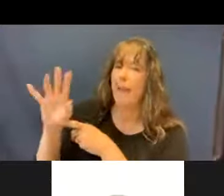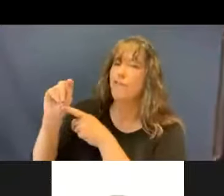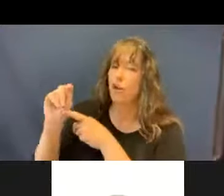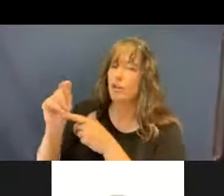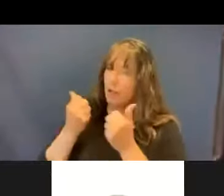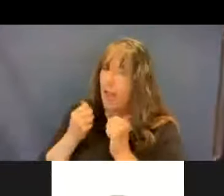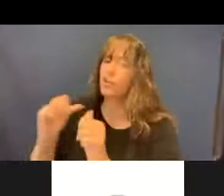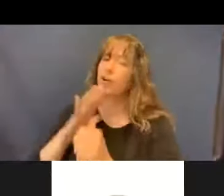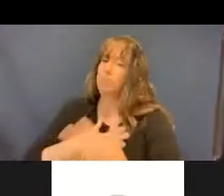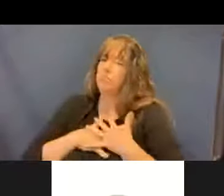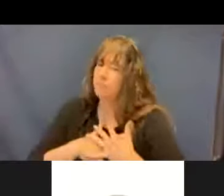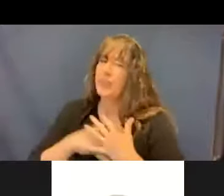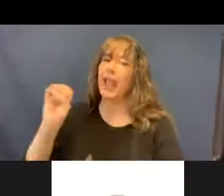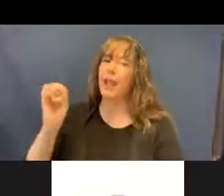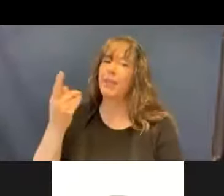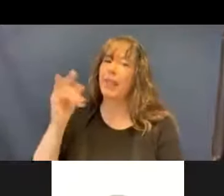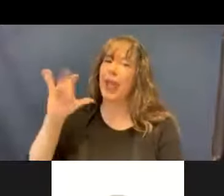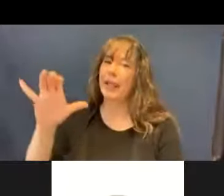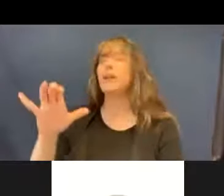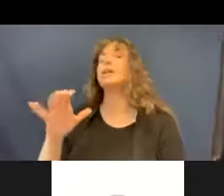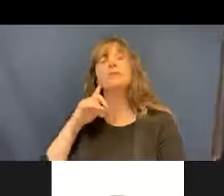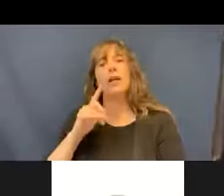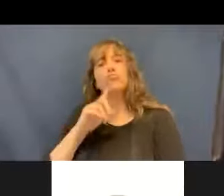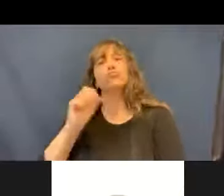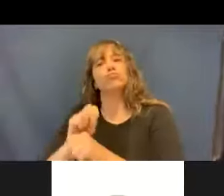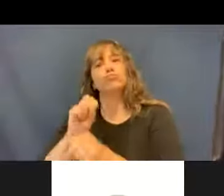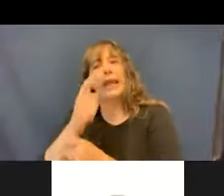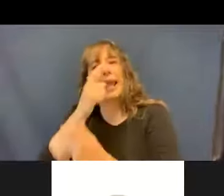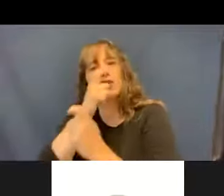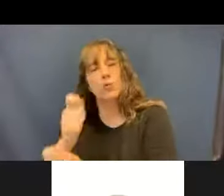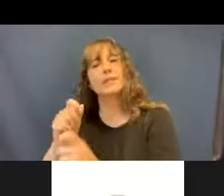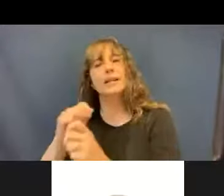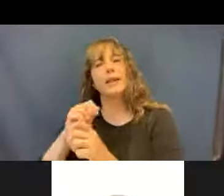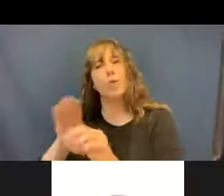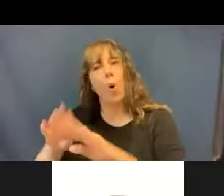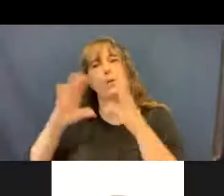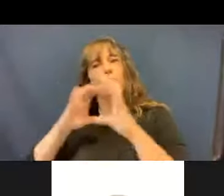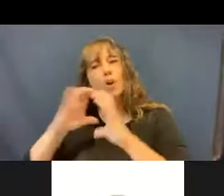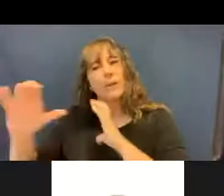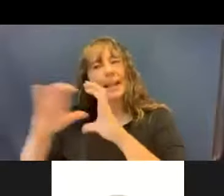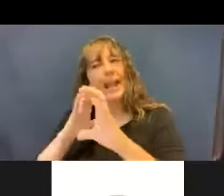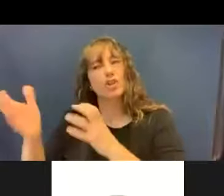that you have a genuine interest in facilitating communication. That goes a long way to establishing